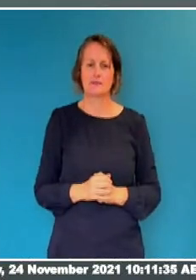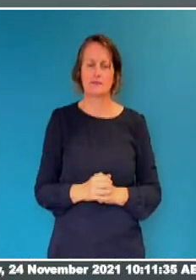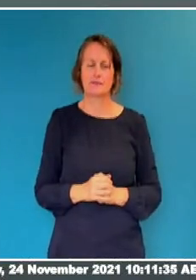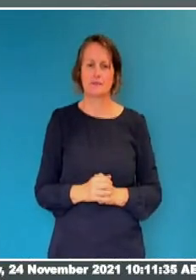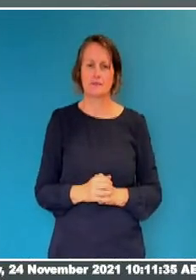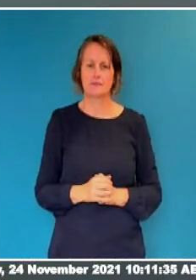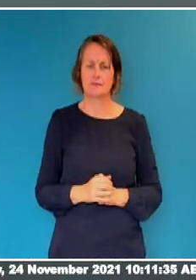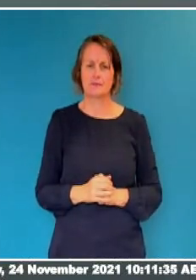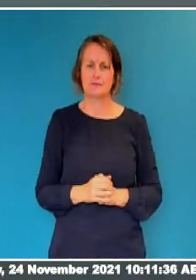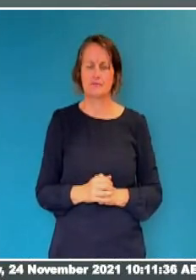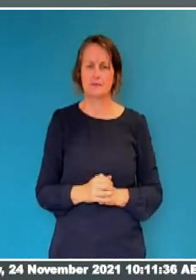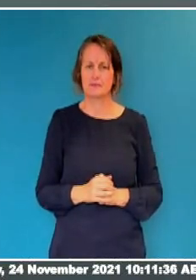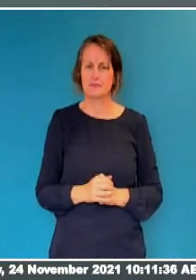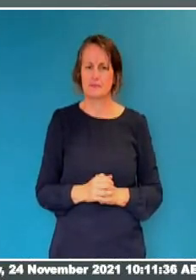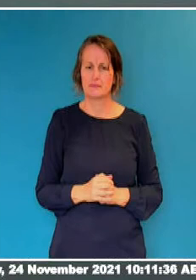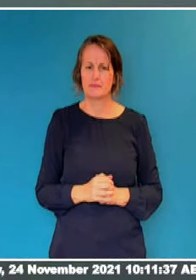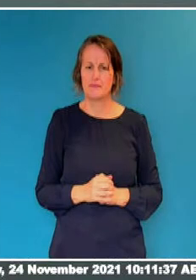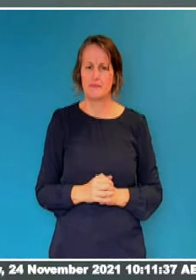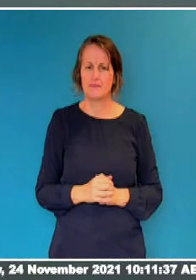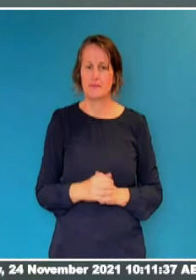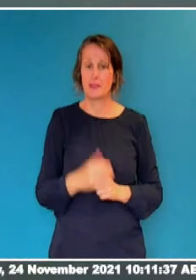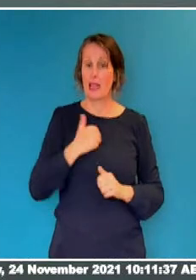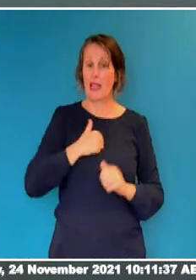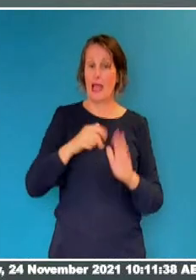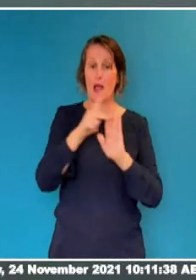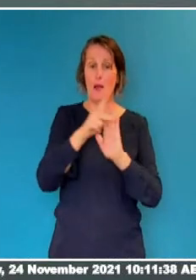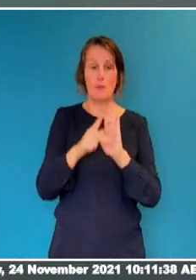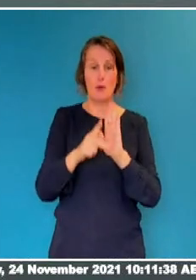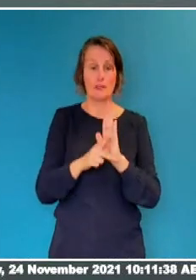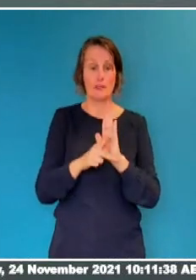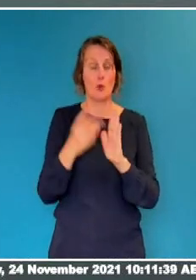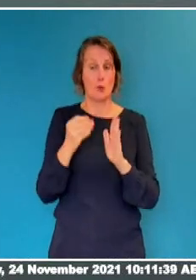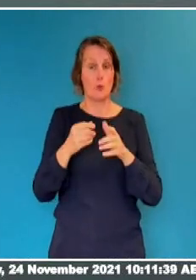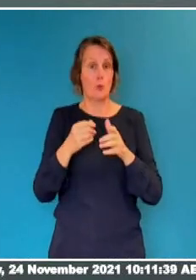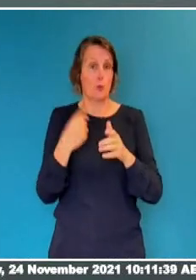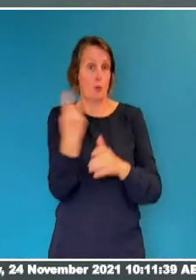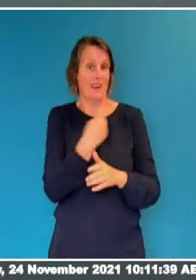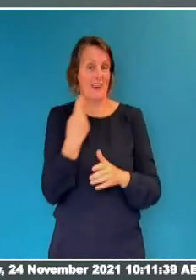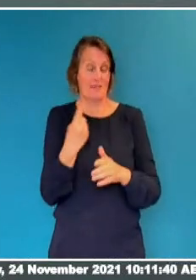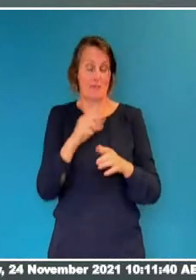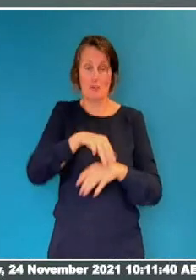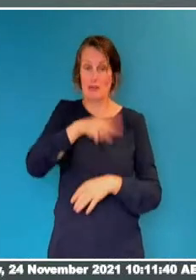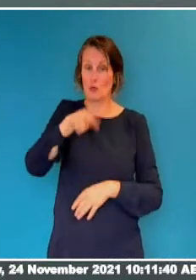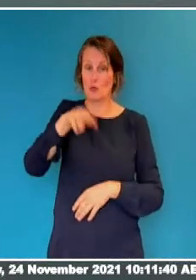that. We talk about there are a large organisation, McDonald's Australia is